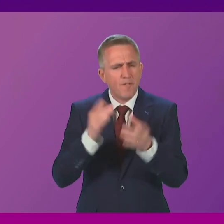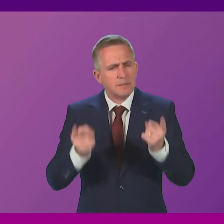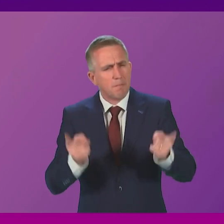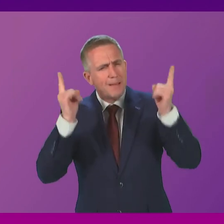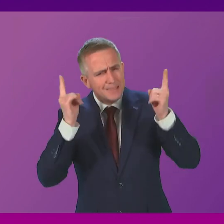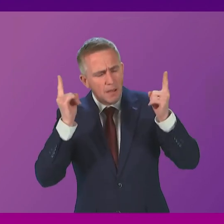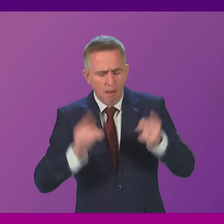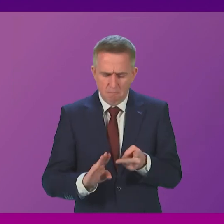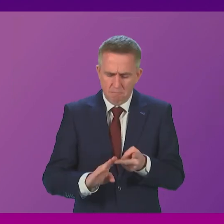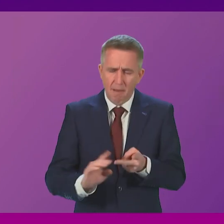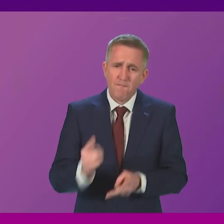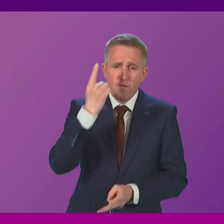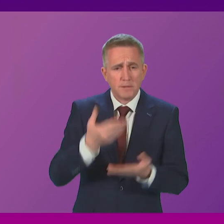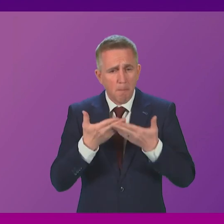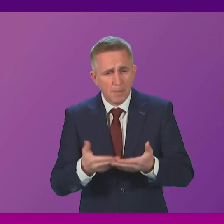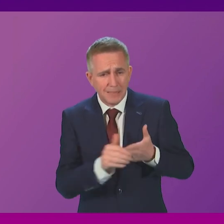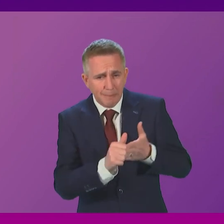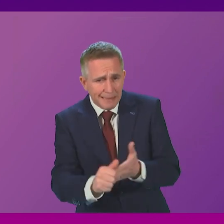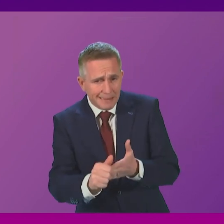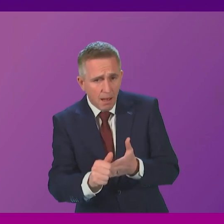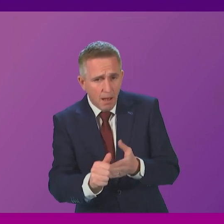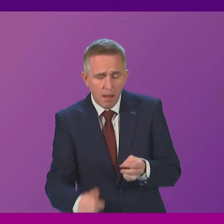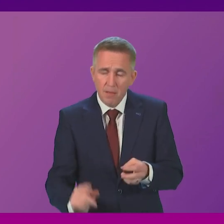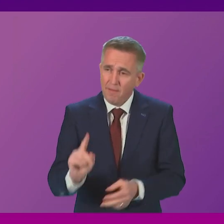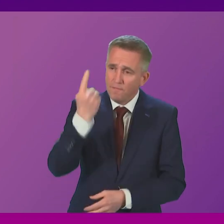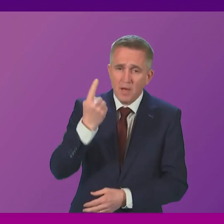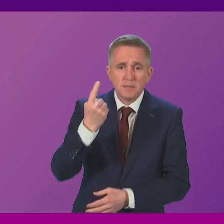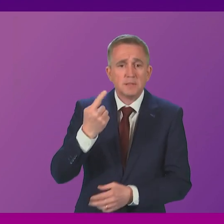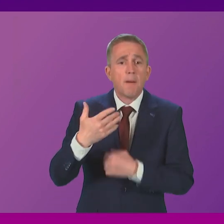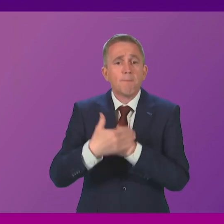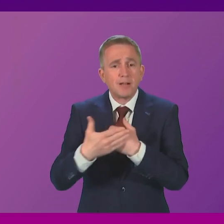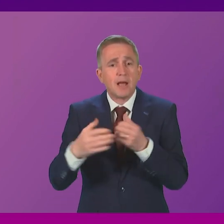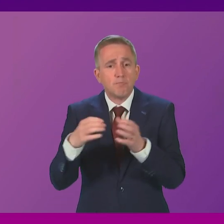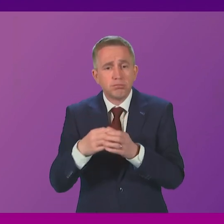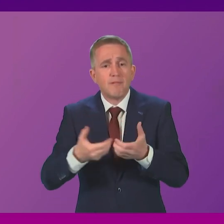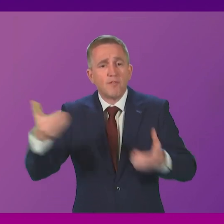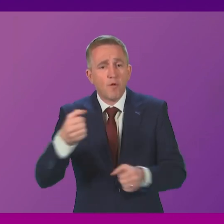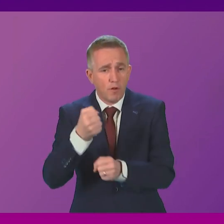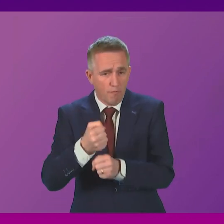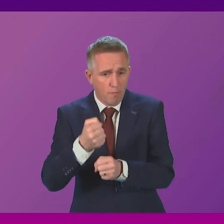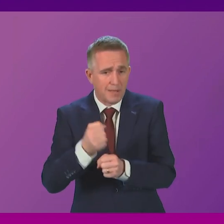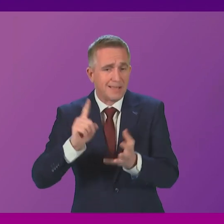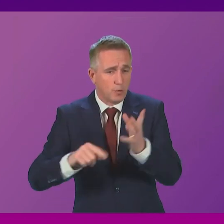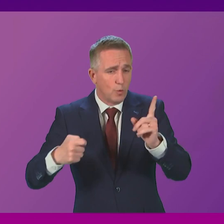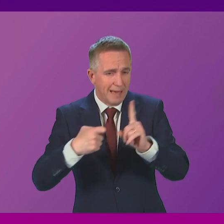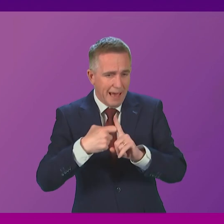our first Muslim leader and the first minority ethnic leader of a devolved Government in the UK.